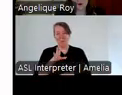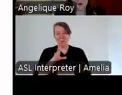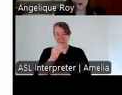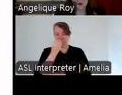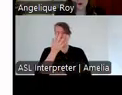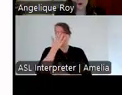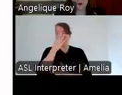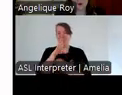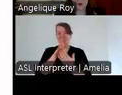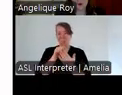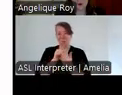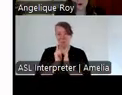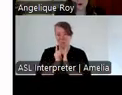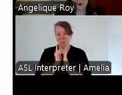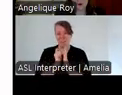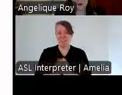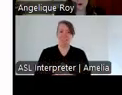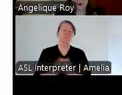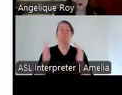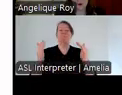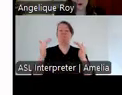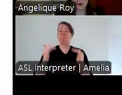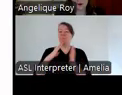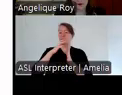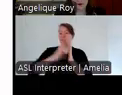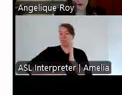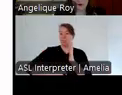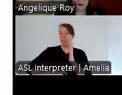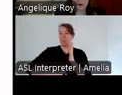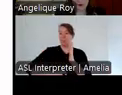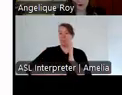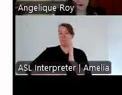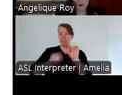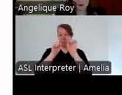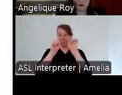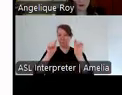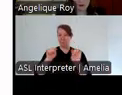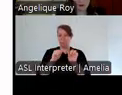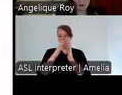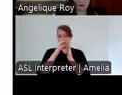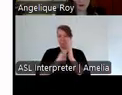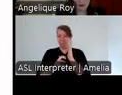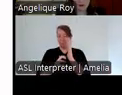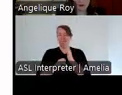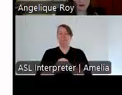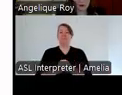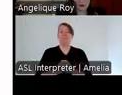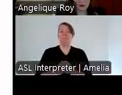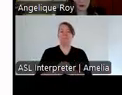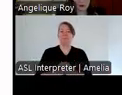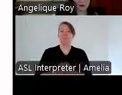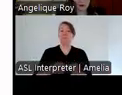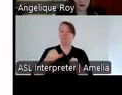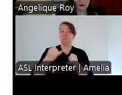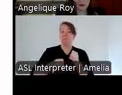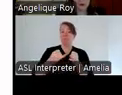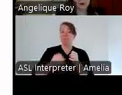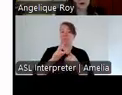The next category is transcripts, represented by a text document icon. And then finally, the video settings available icon